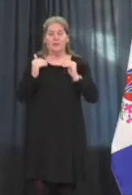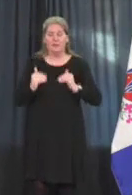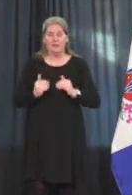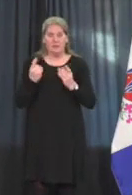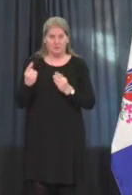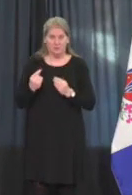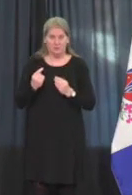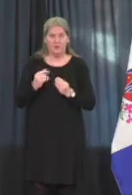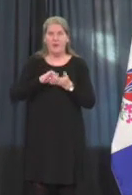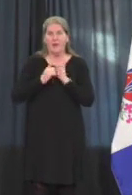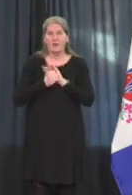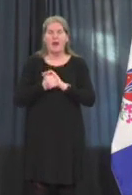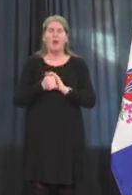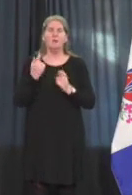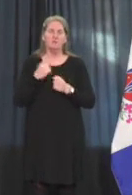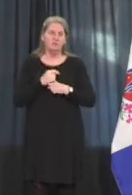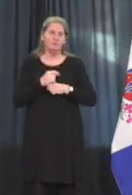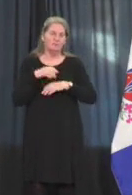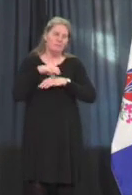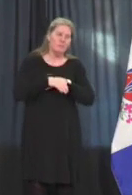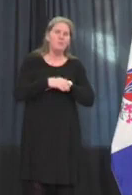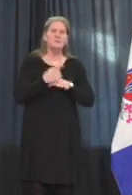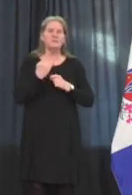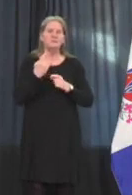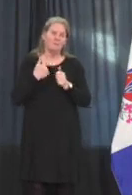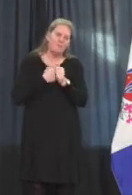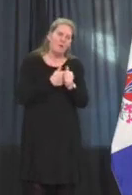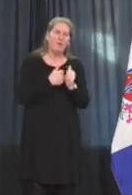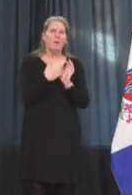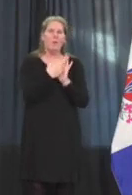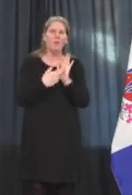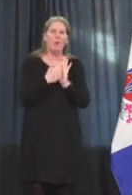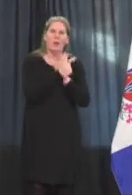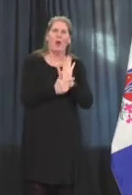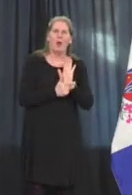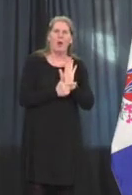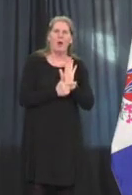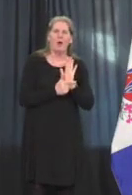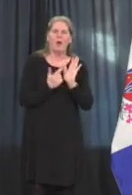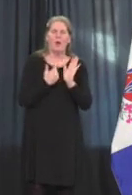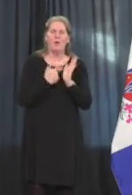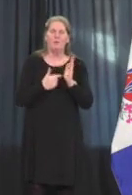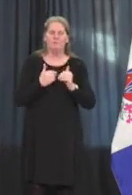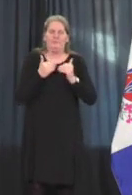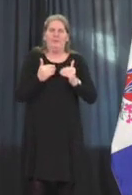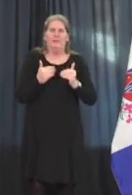MEASURES AND WHAT WE NEED FROM YUKONERS TO HELP US MOVE FORWARD THROUGH AND BEYOND THIS